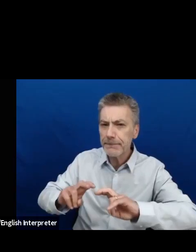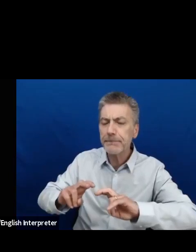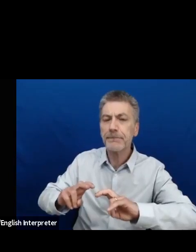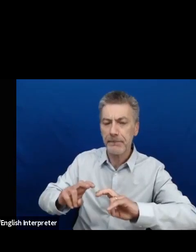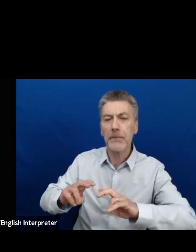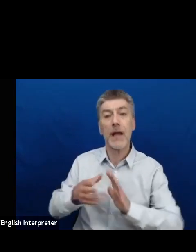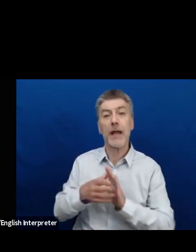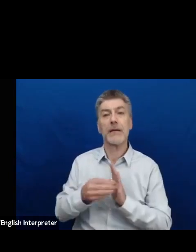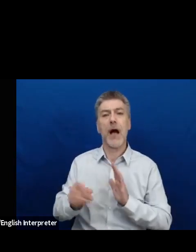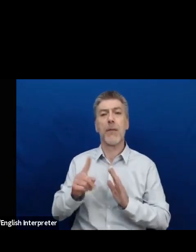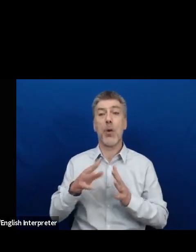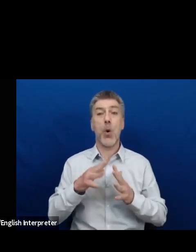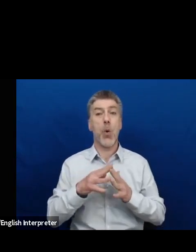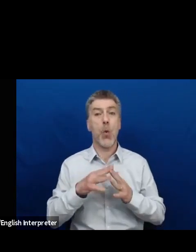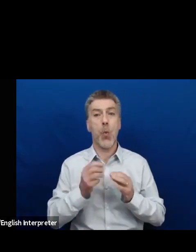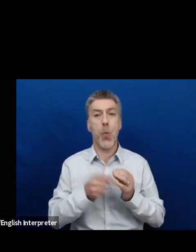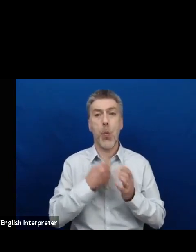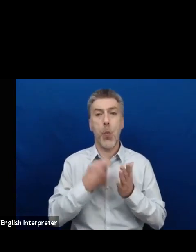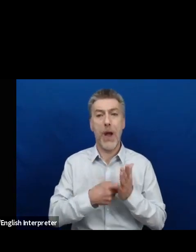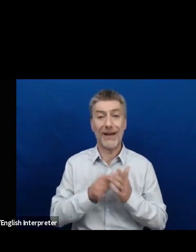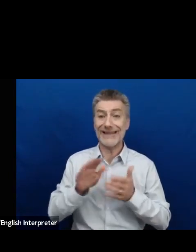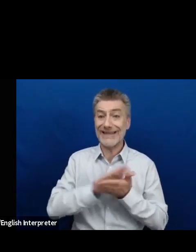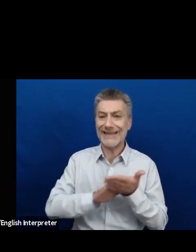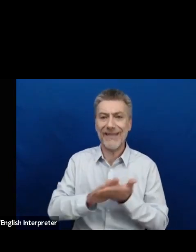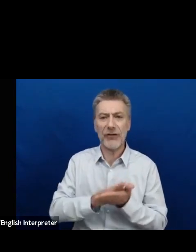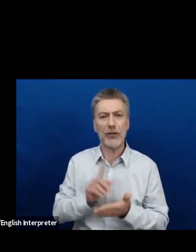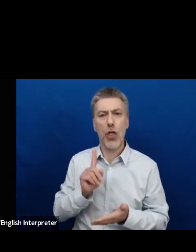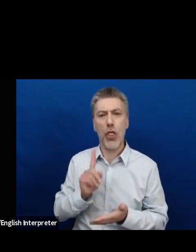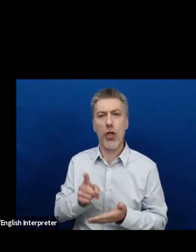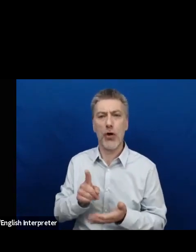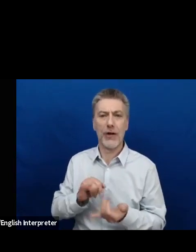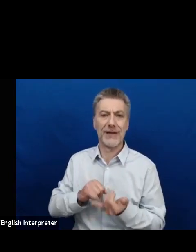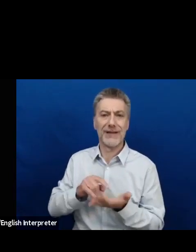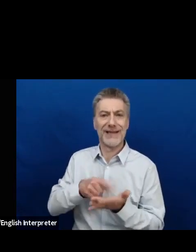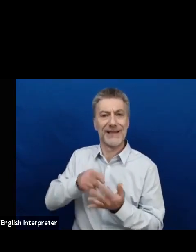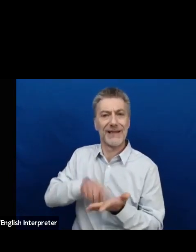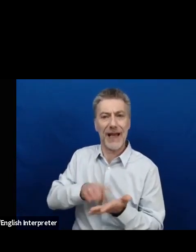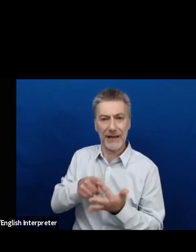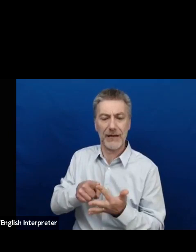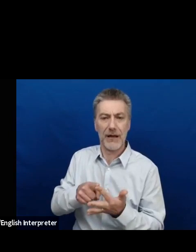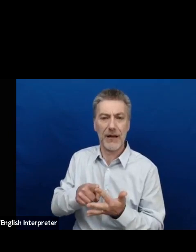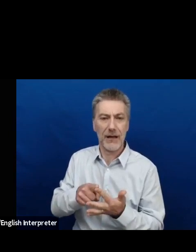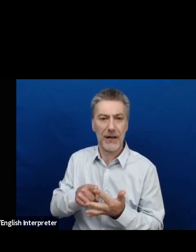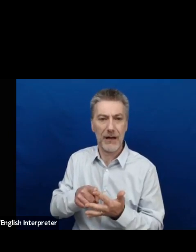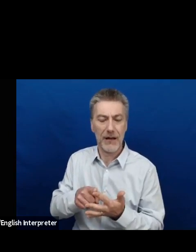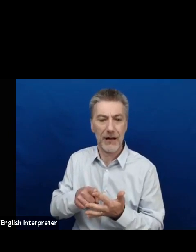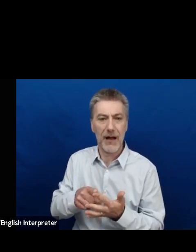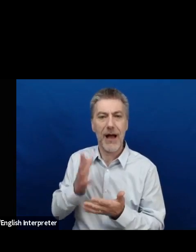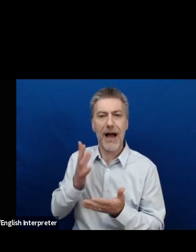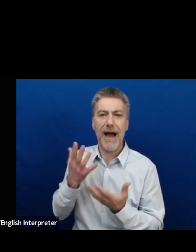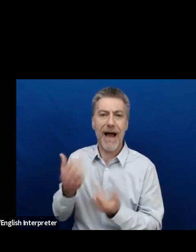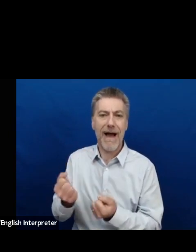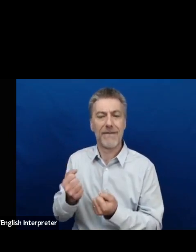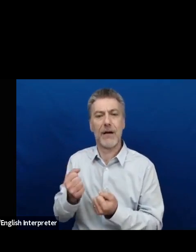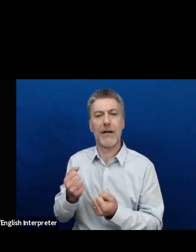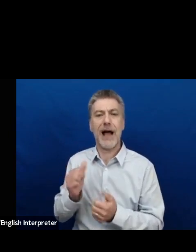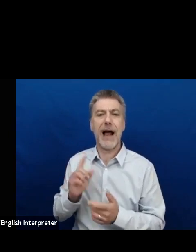. In most discussions on the formation and development of the German state or then